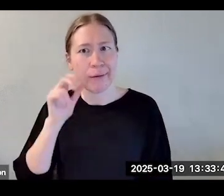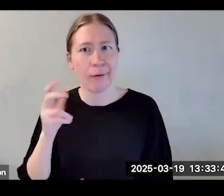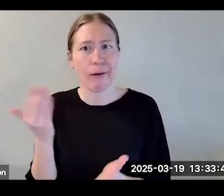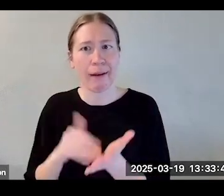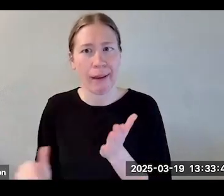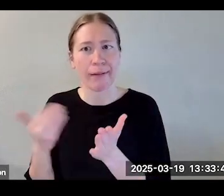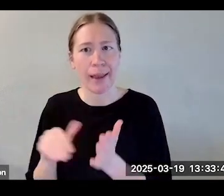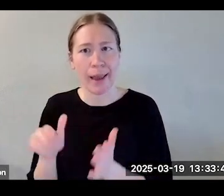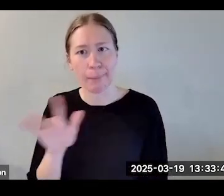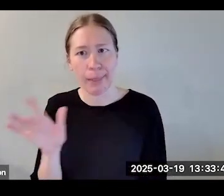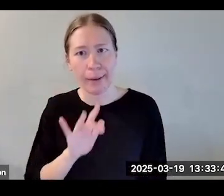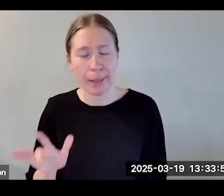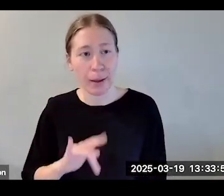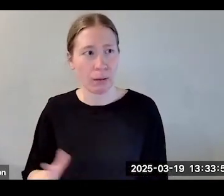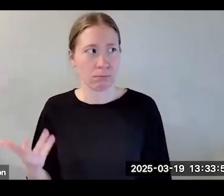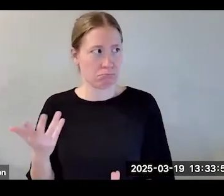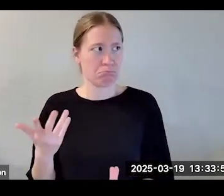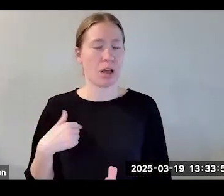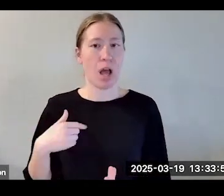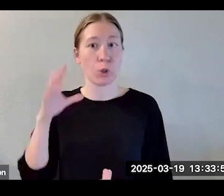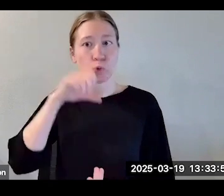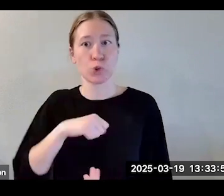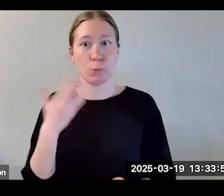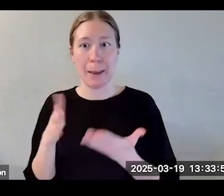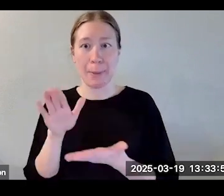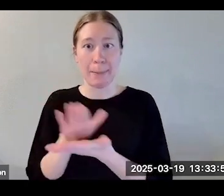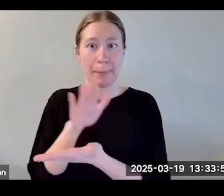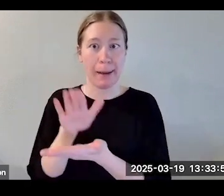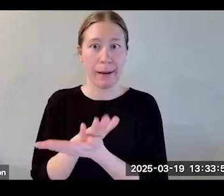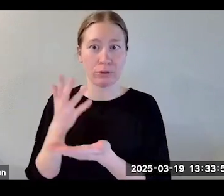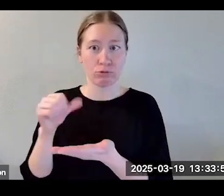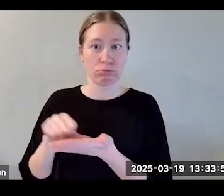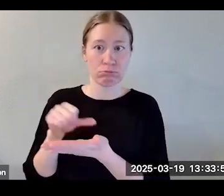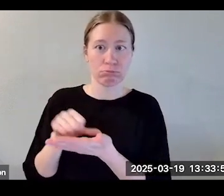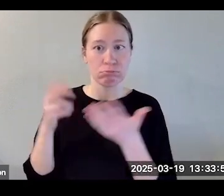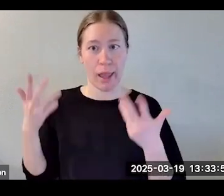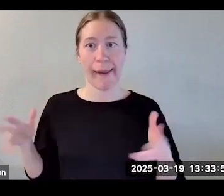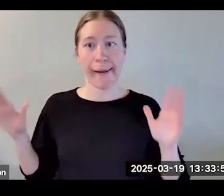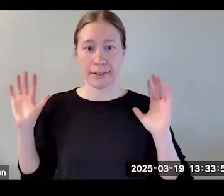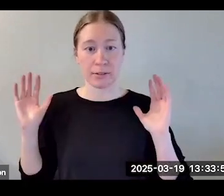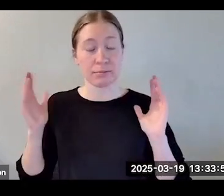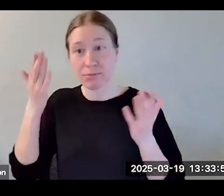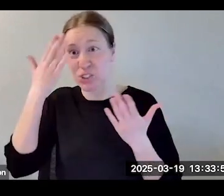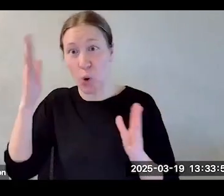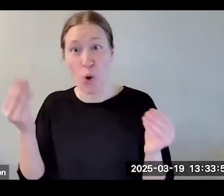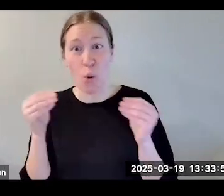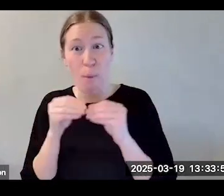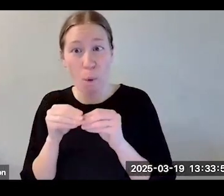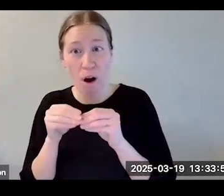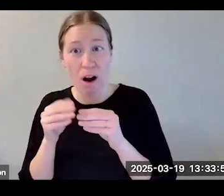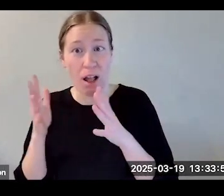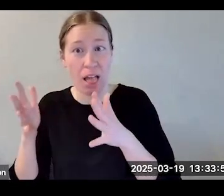So instead of just having a bunch of blanks here, what I'm gonna do is undo a few times